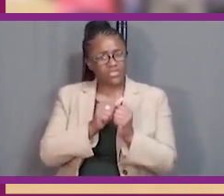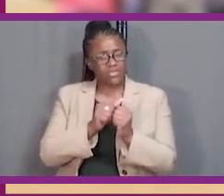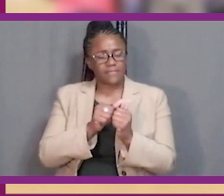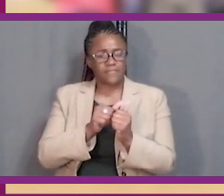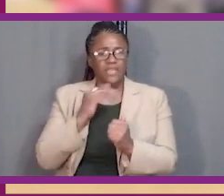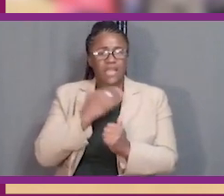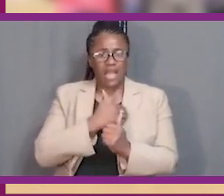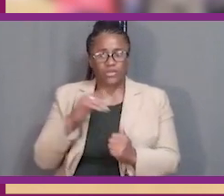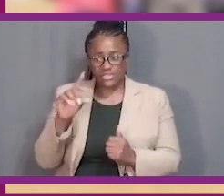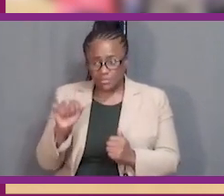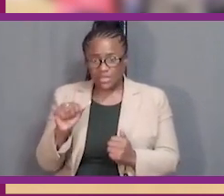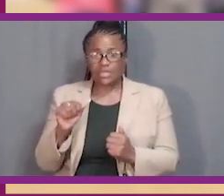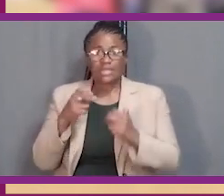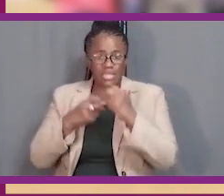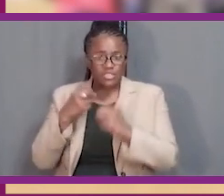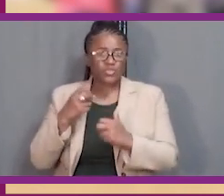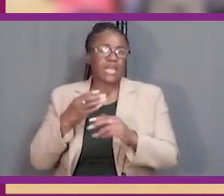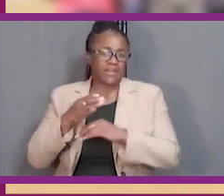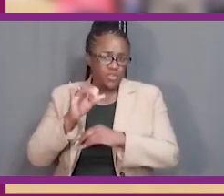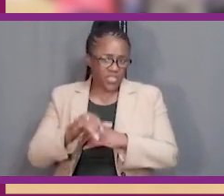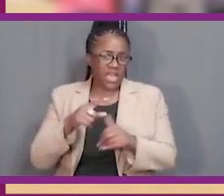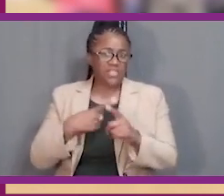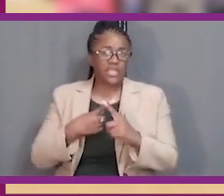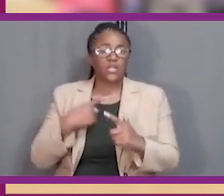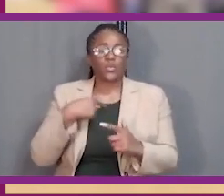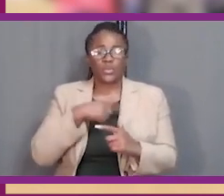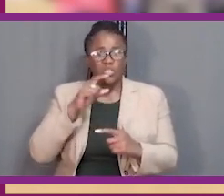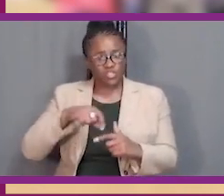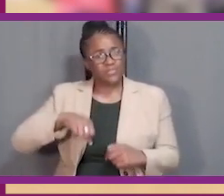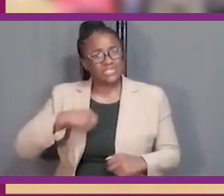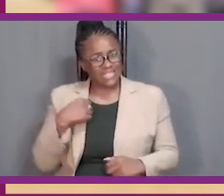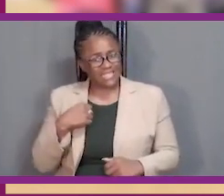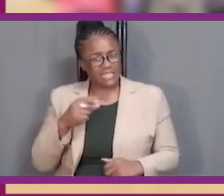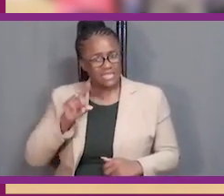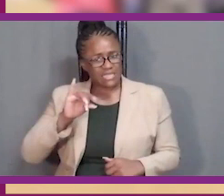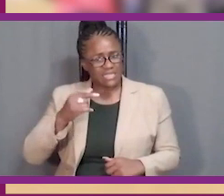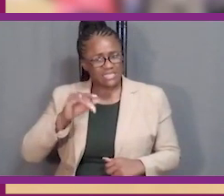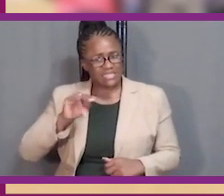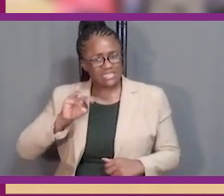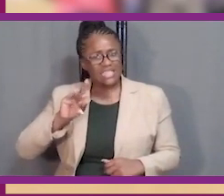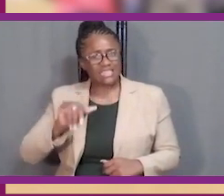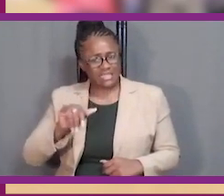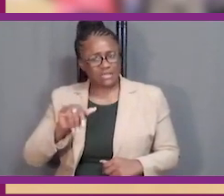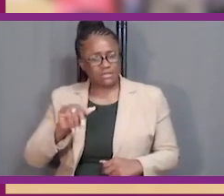like any other person. So I think disability rights advocate should not just talk about